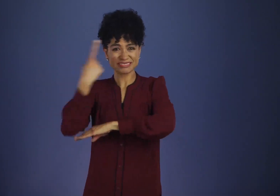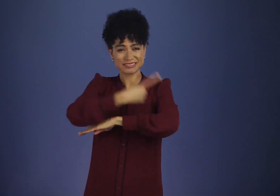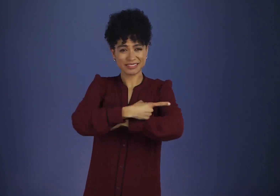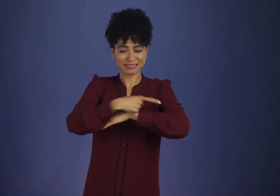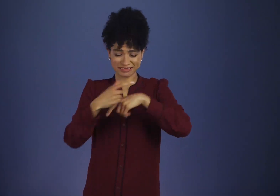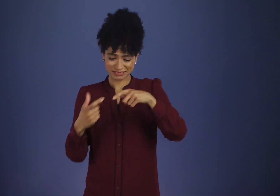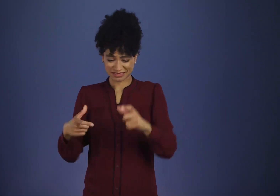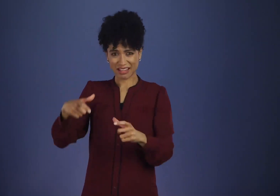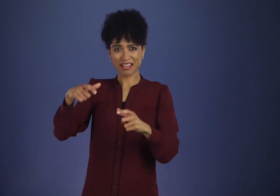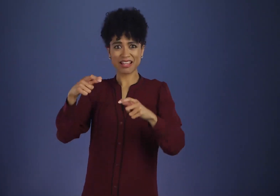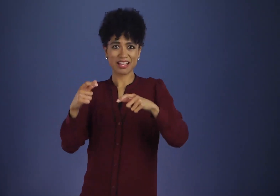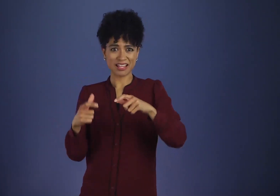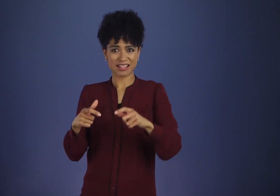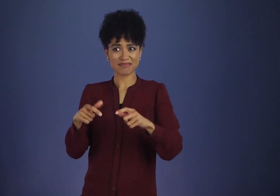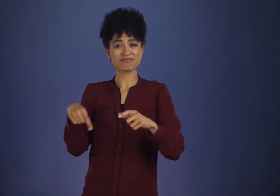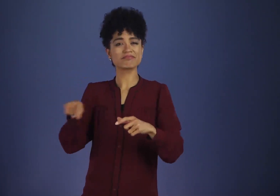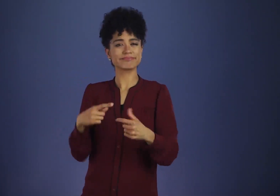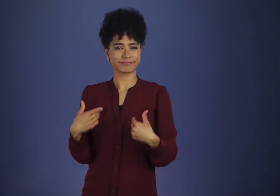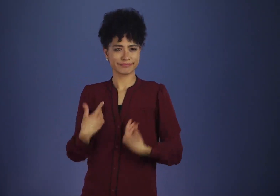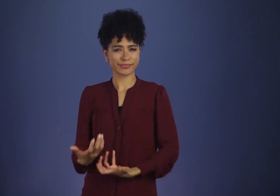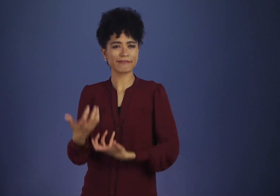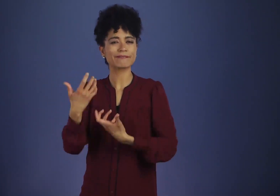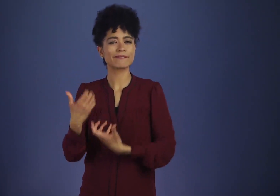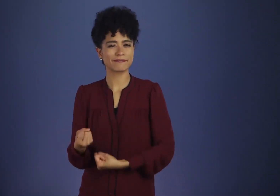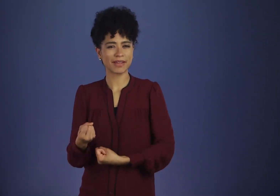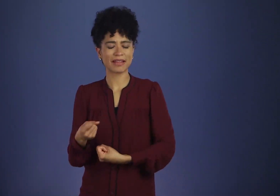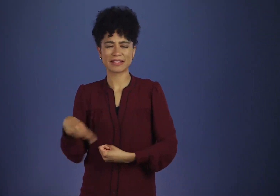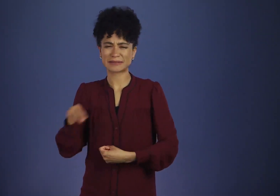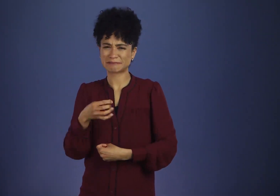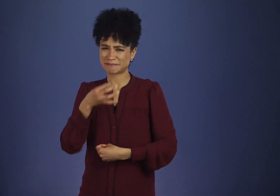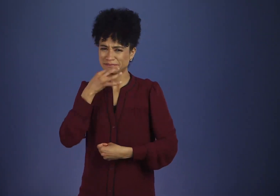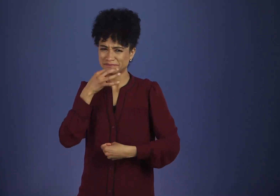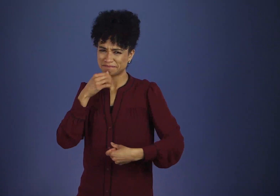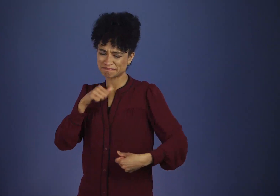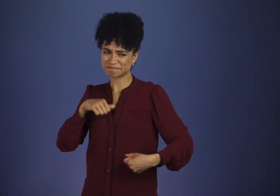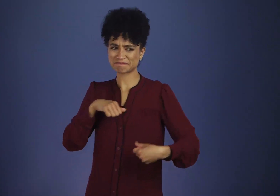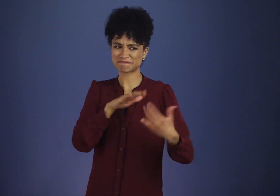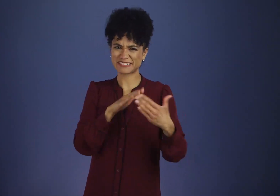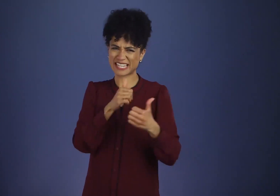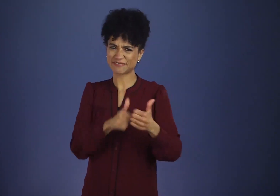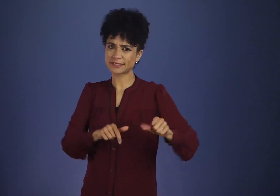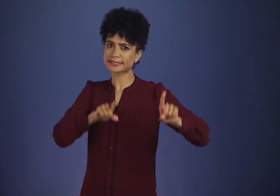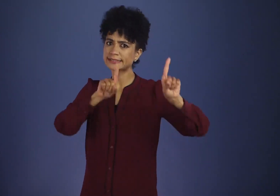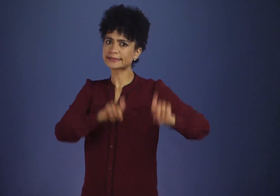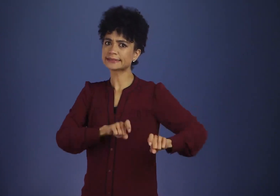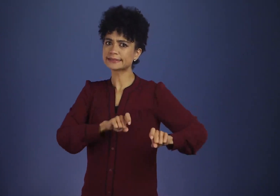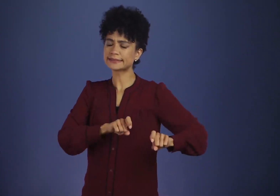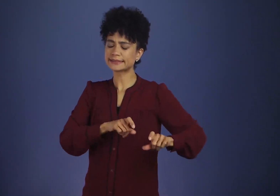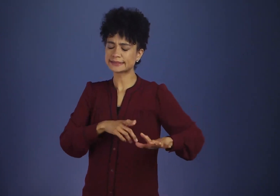And this they did find, in measure to transcend all the defects of their frail craft,